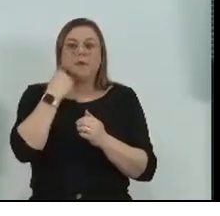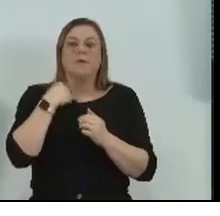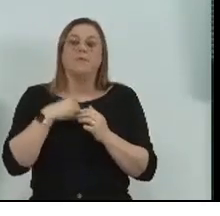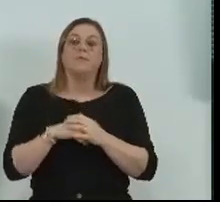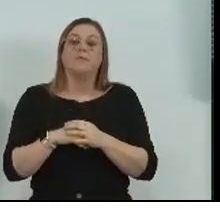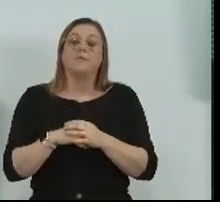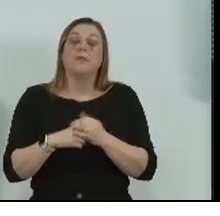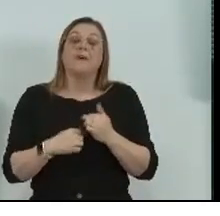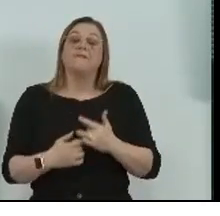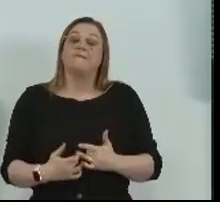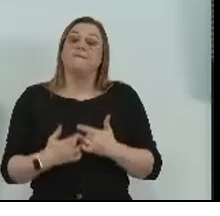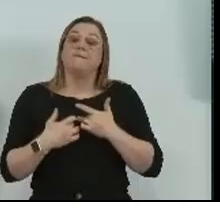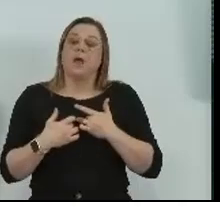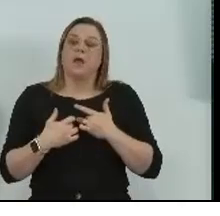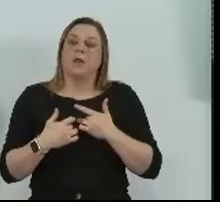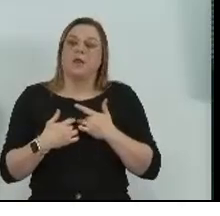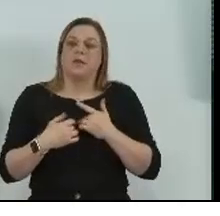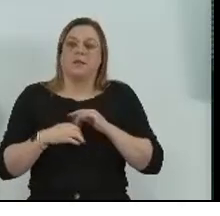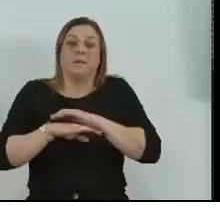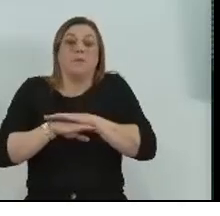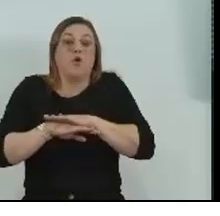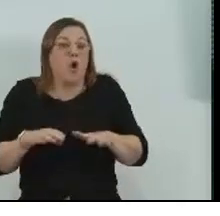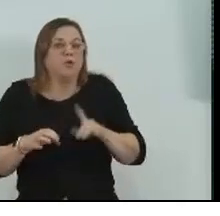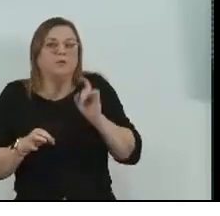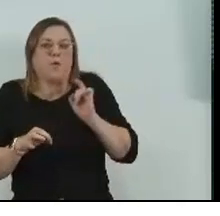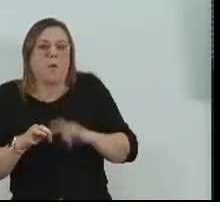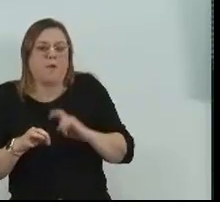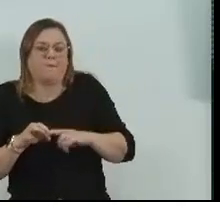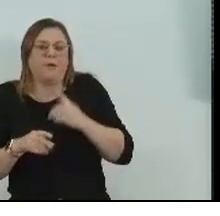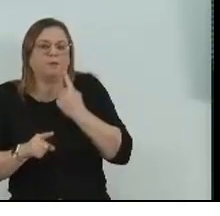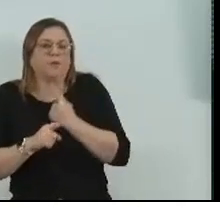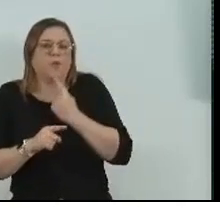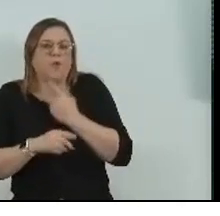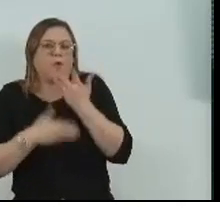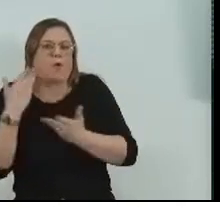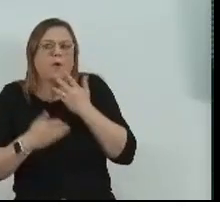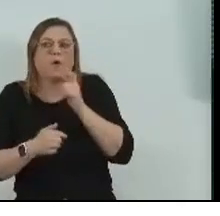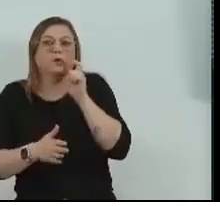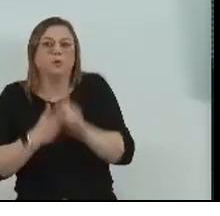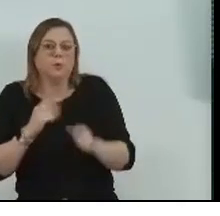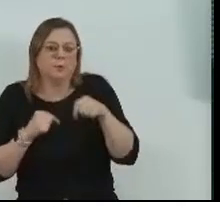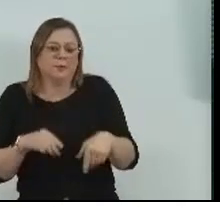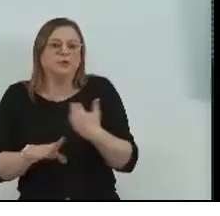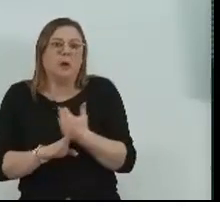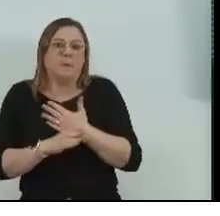I feel uniquely unqualified to, to talk about this or to do this as a job.